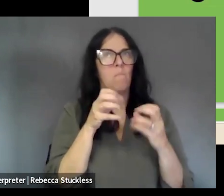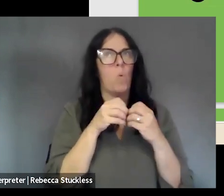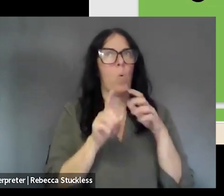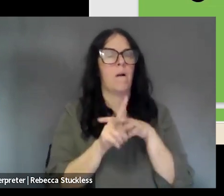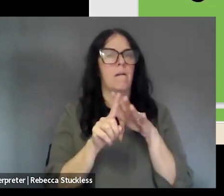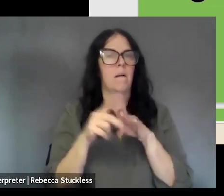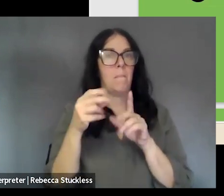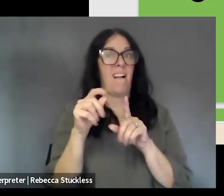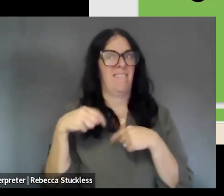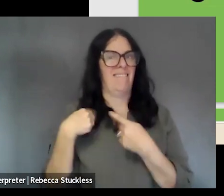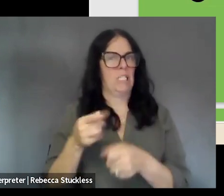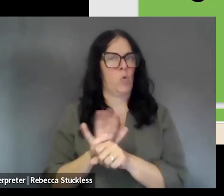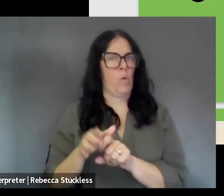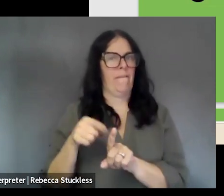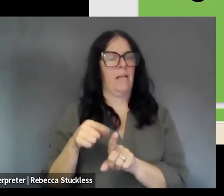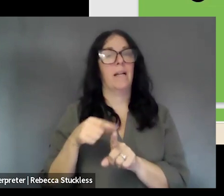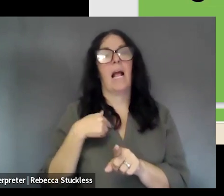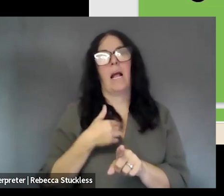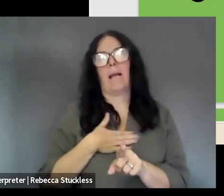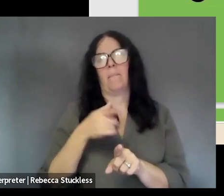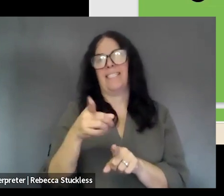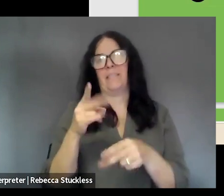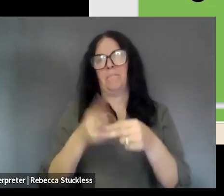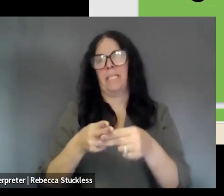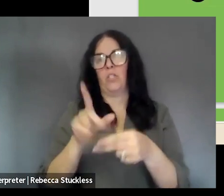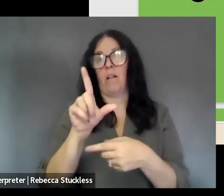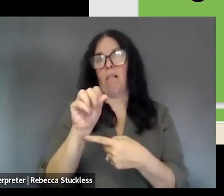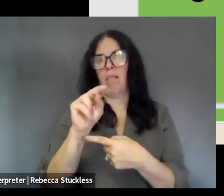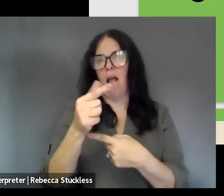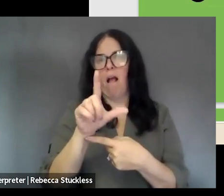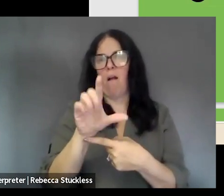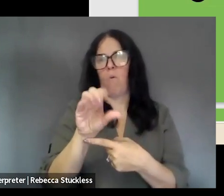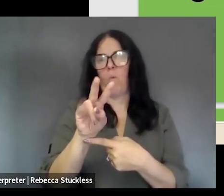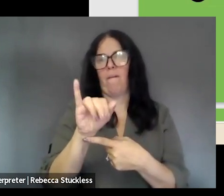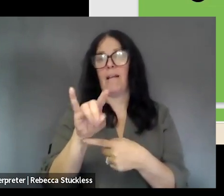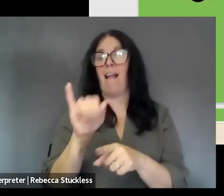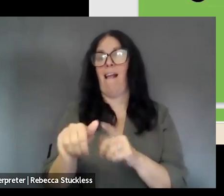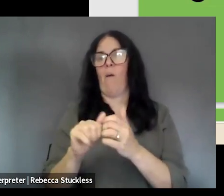pandemic and I'm glad you brought up long-COVID and its effects on the dysautonomia community, as